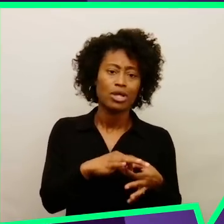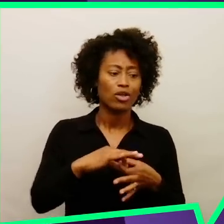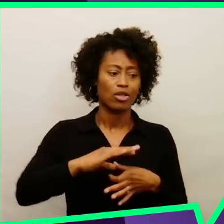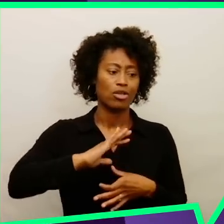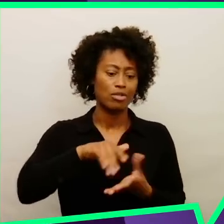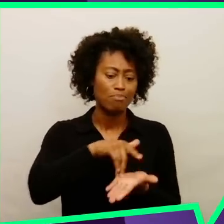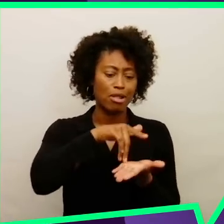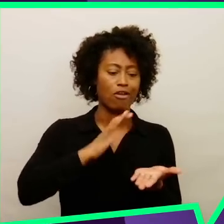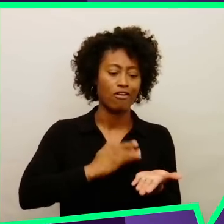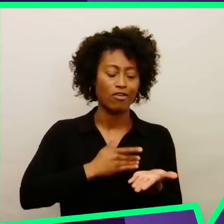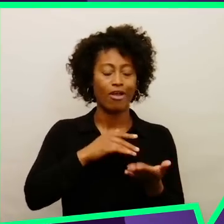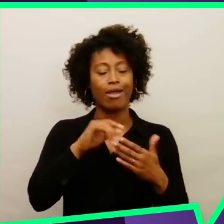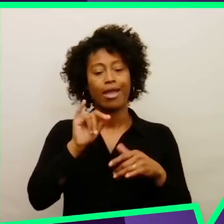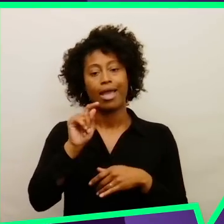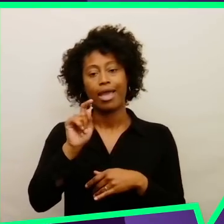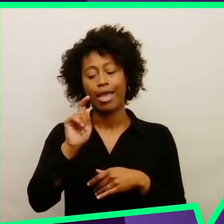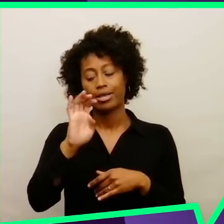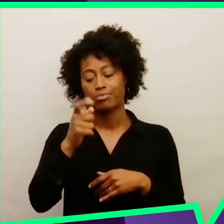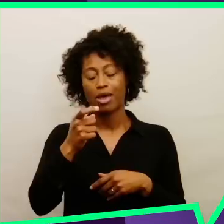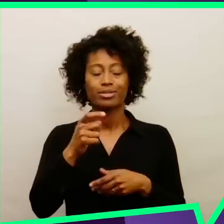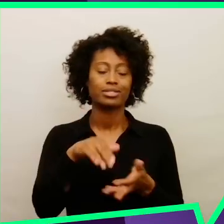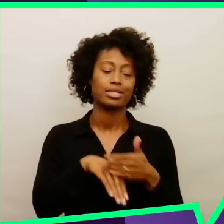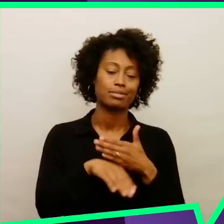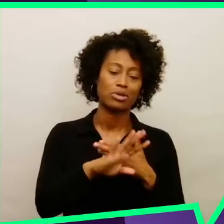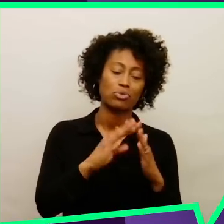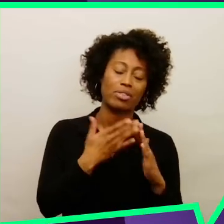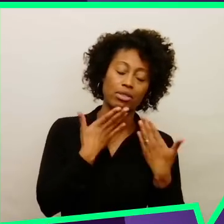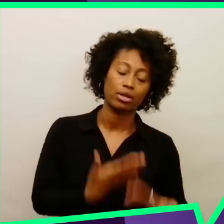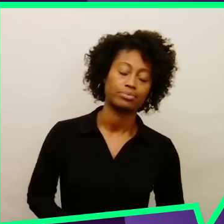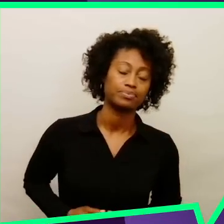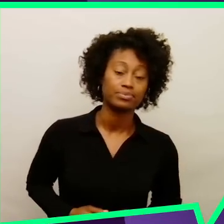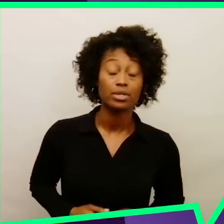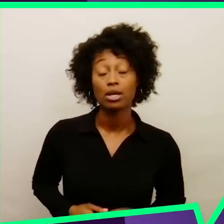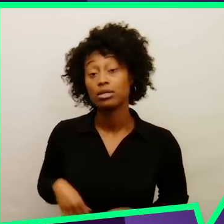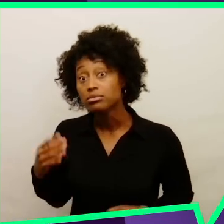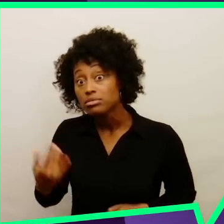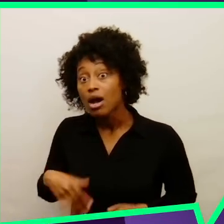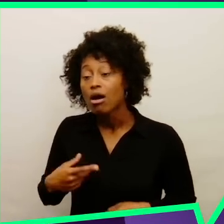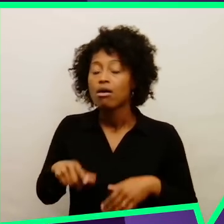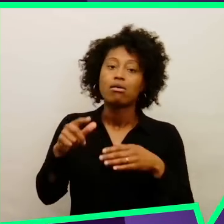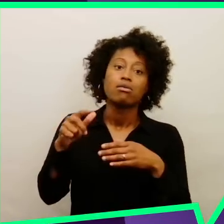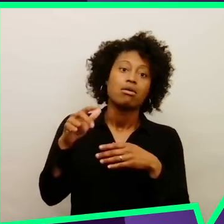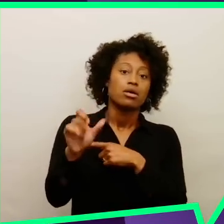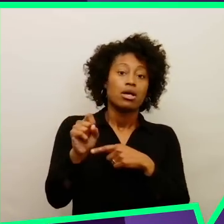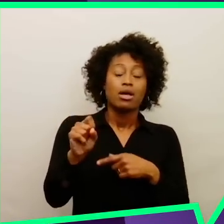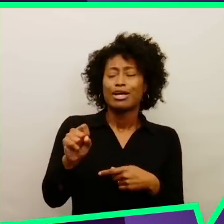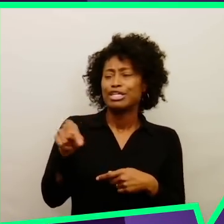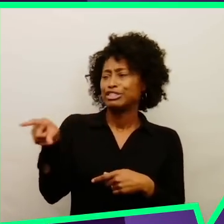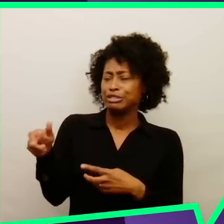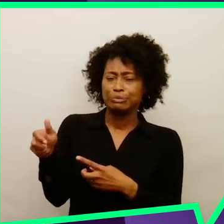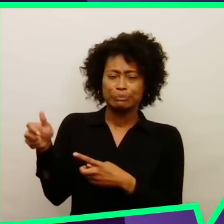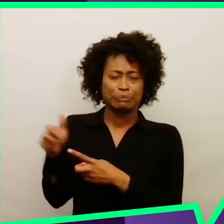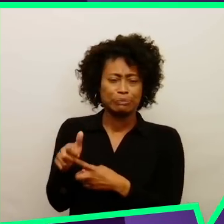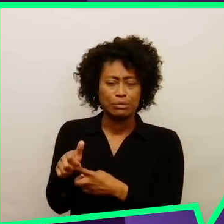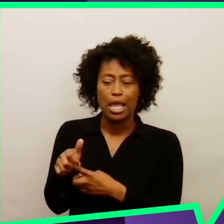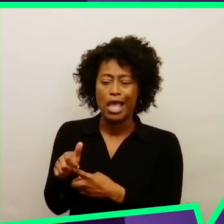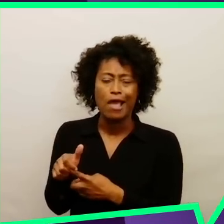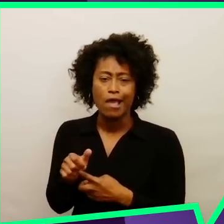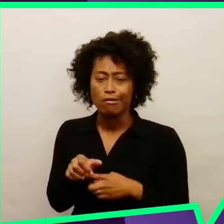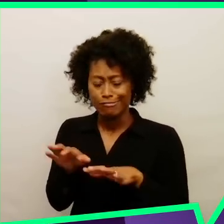Kaitlin, thank you so much for joining us, for answering all of our questions, and for being integral to the Xbox accessibility community.